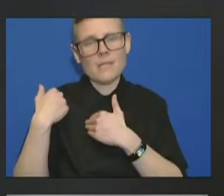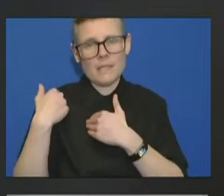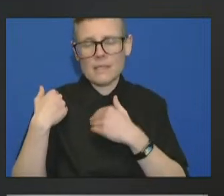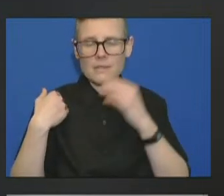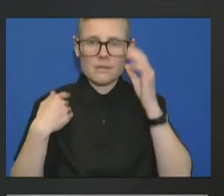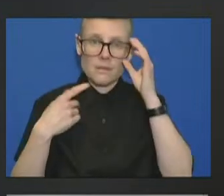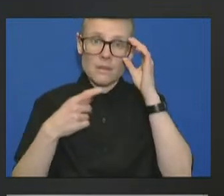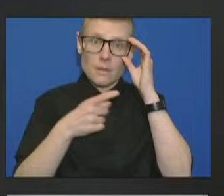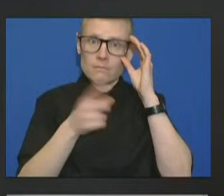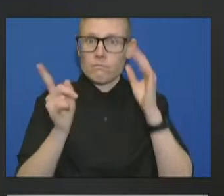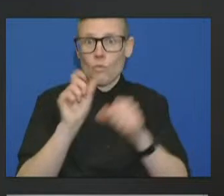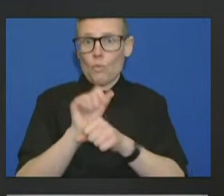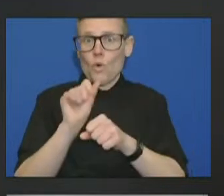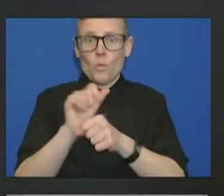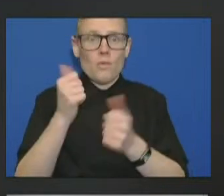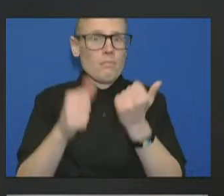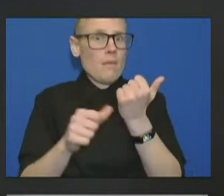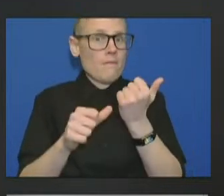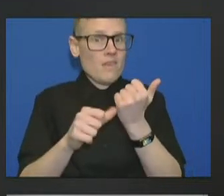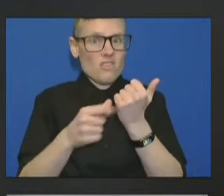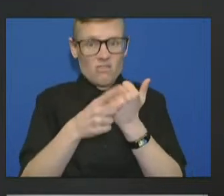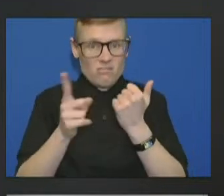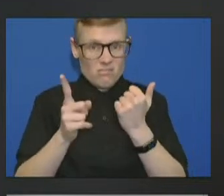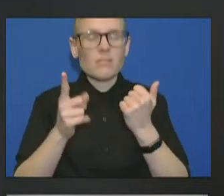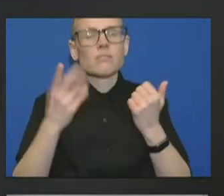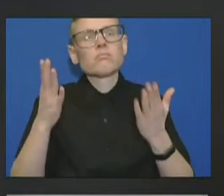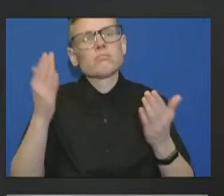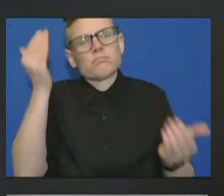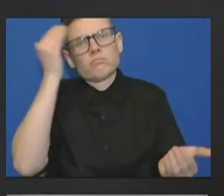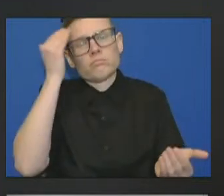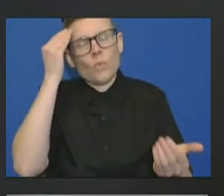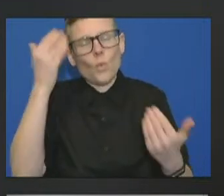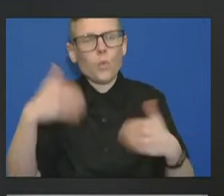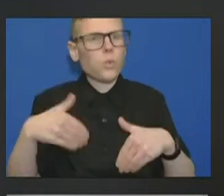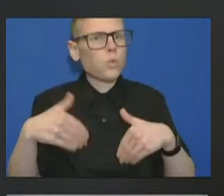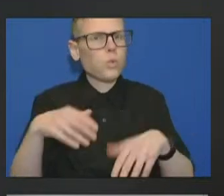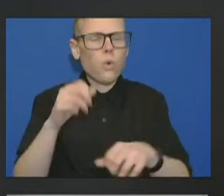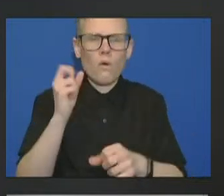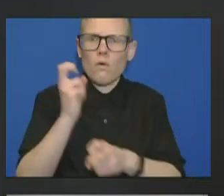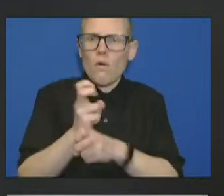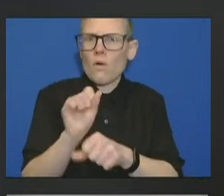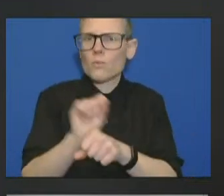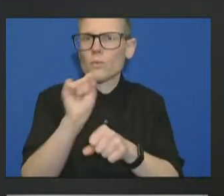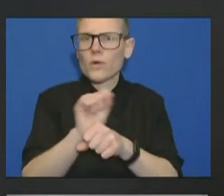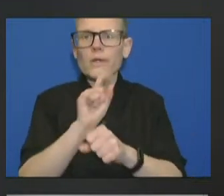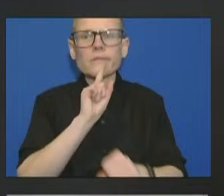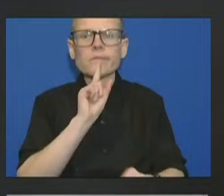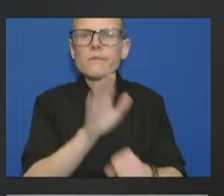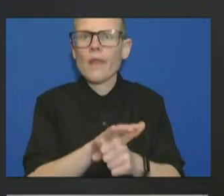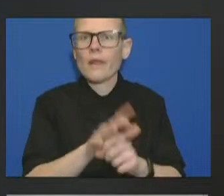to toileting supports. I mean, it's all over the place. Anybody who works with a